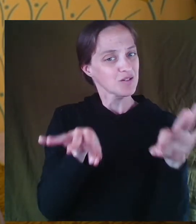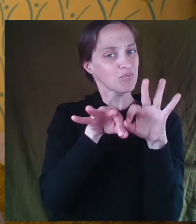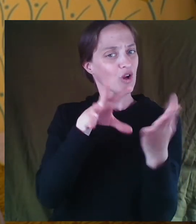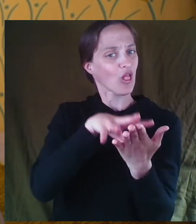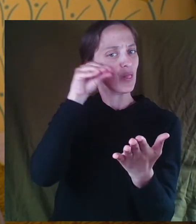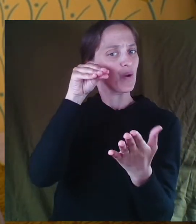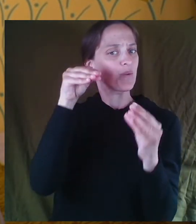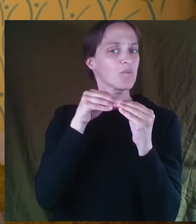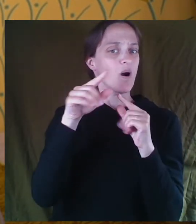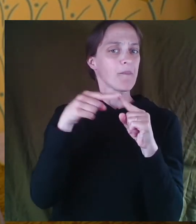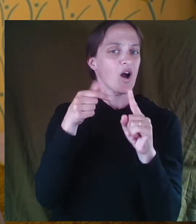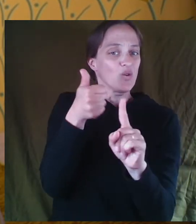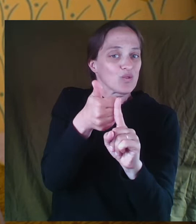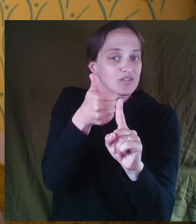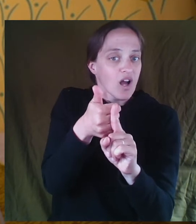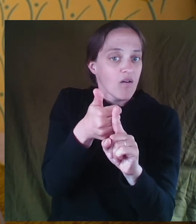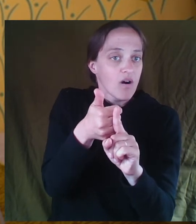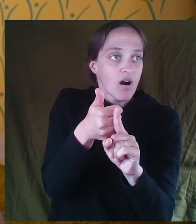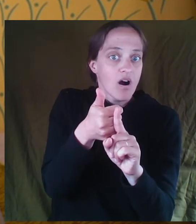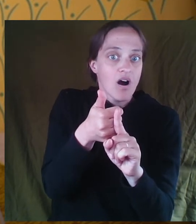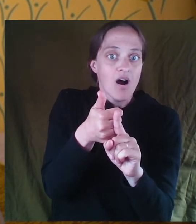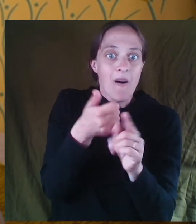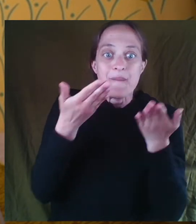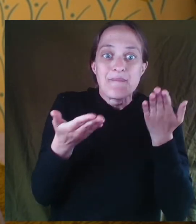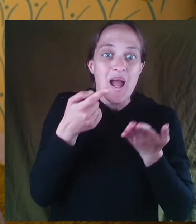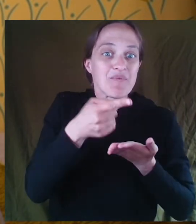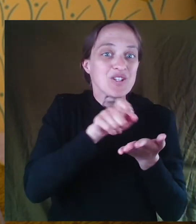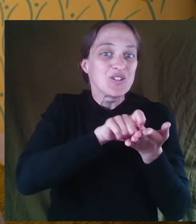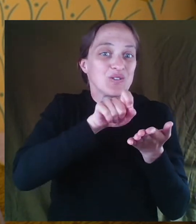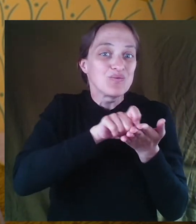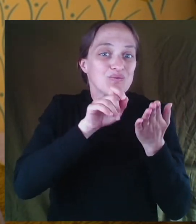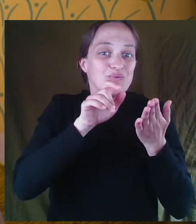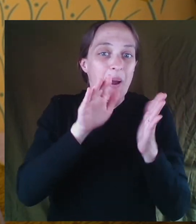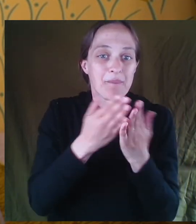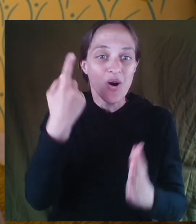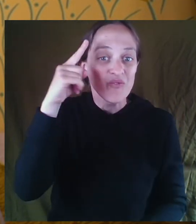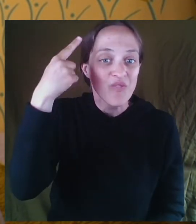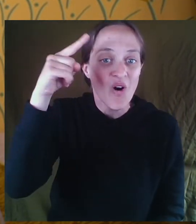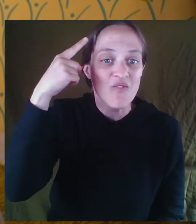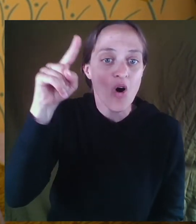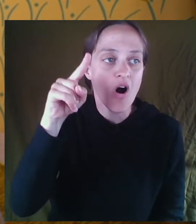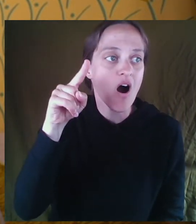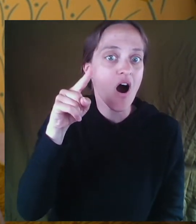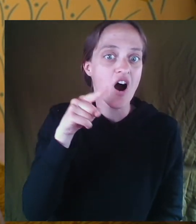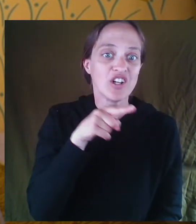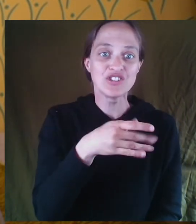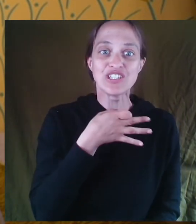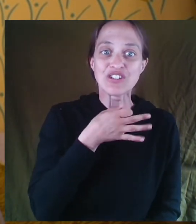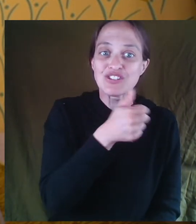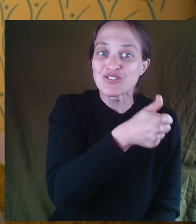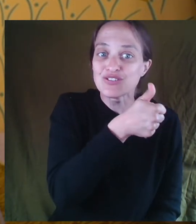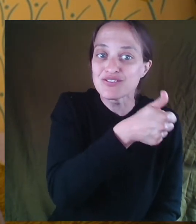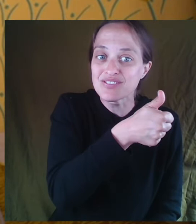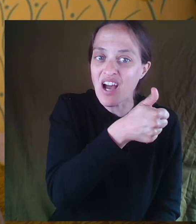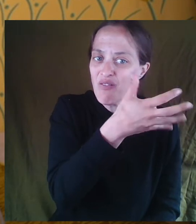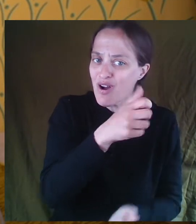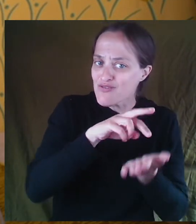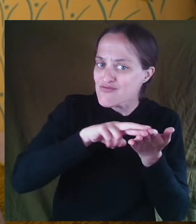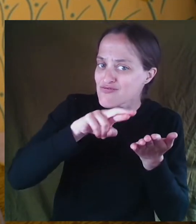and it's good to know more about yourself, or maybe she wrote this book because she wanted to do her own research on it